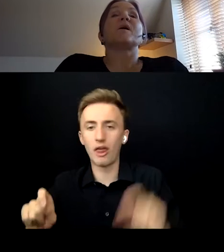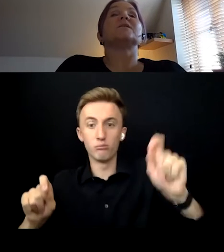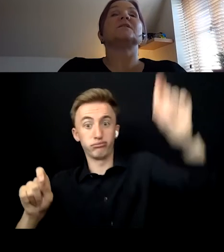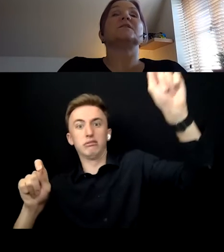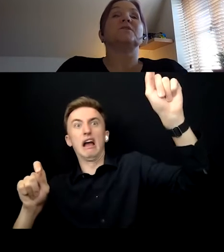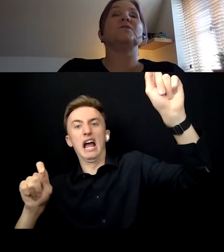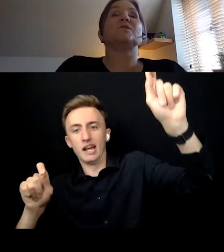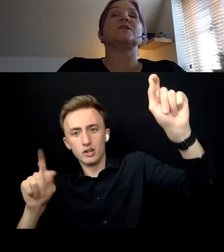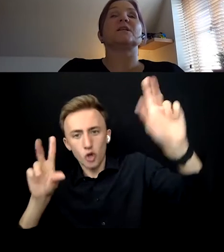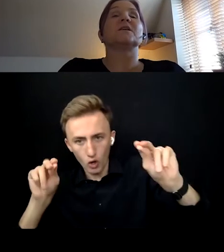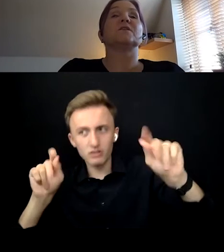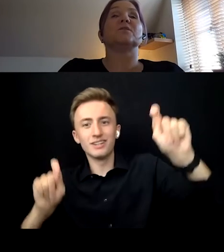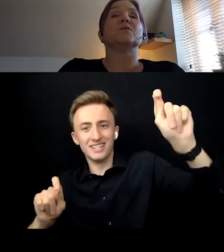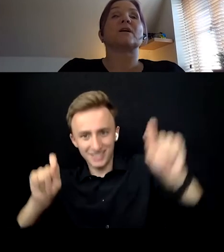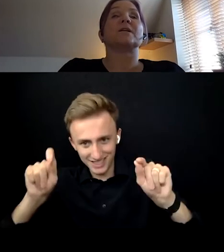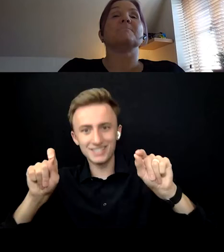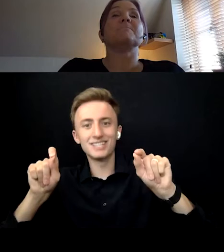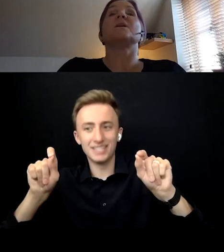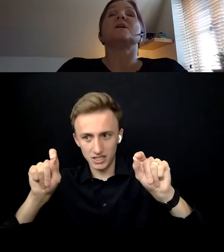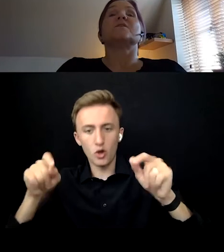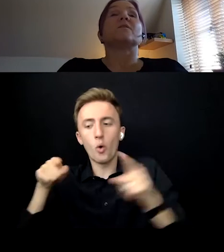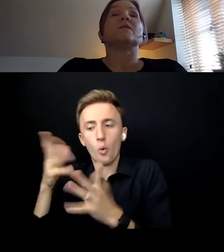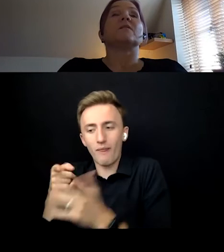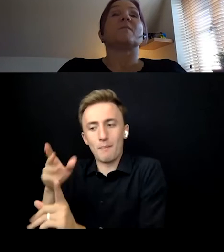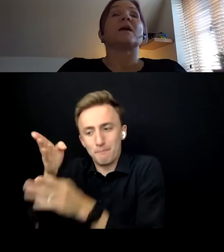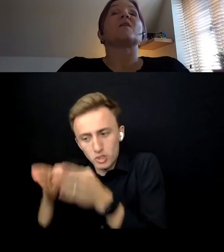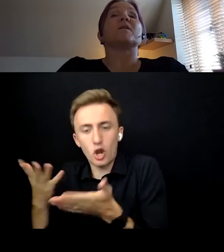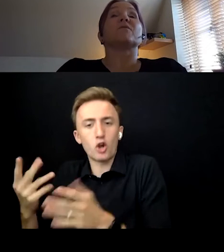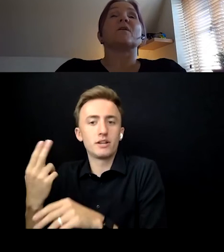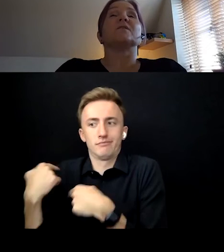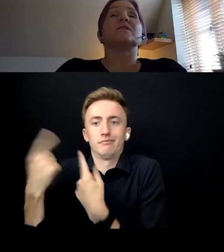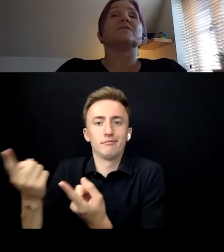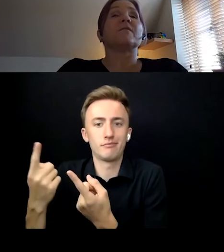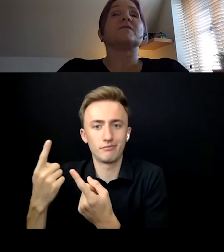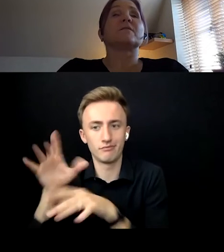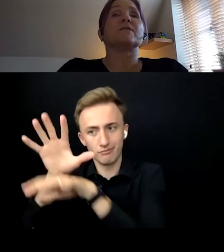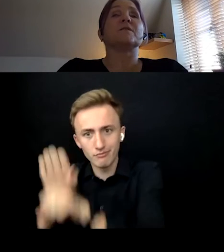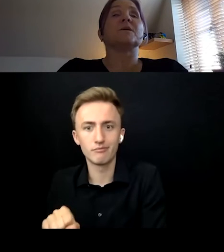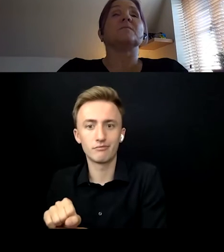the person is used to listening to already. So if I am galloping through content at 550 words